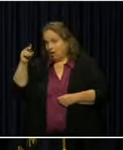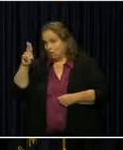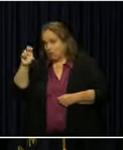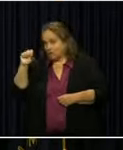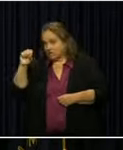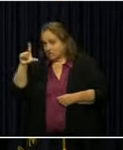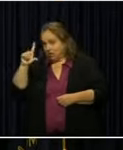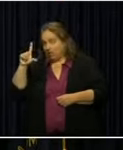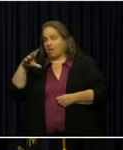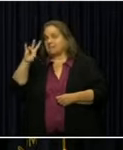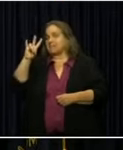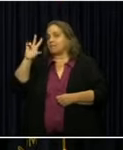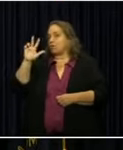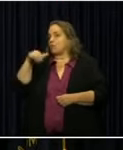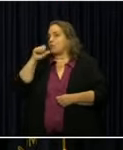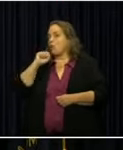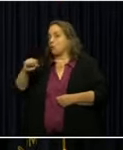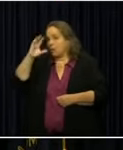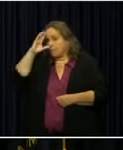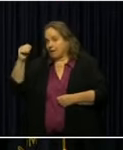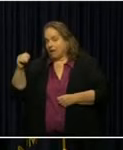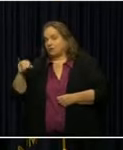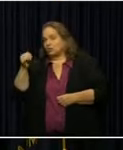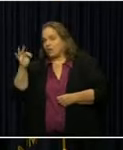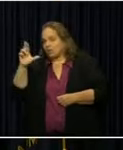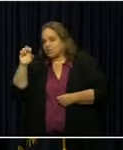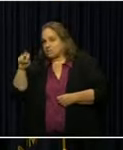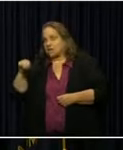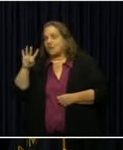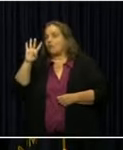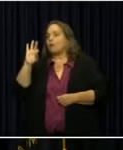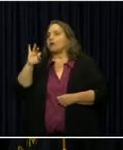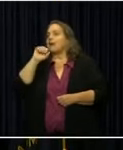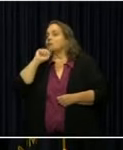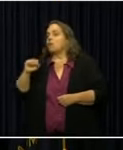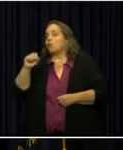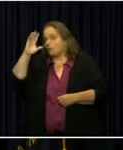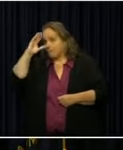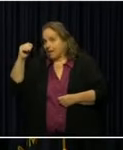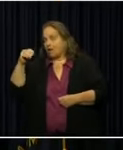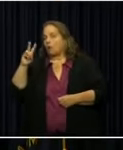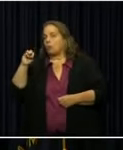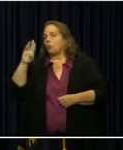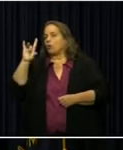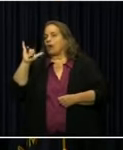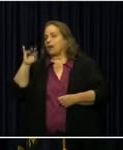AND I HOPE THAT NOT ONLY DO WE